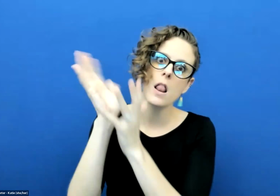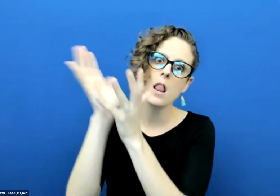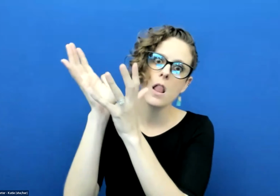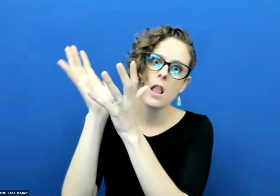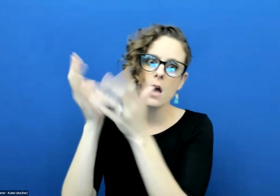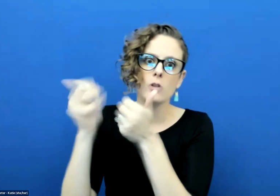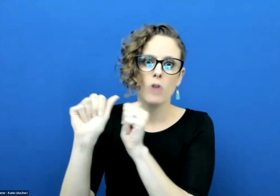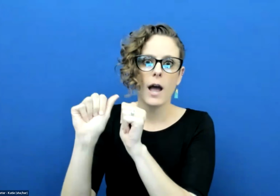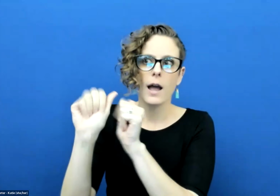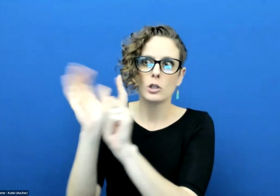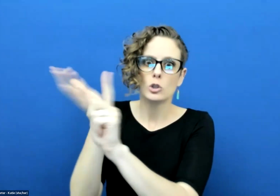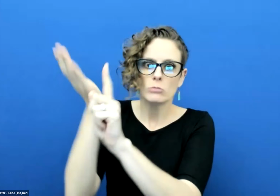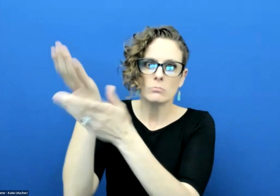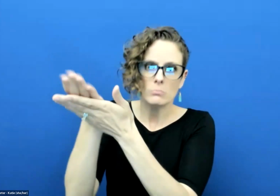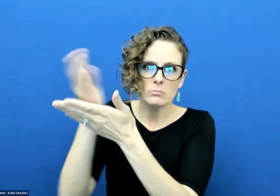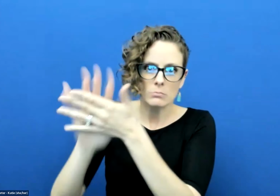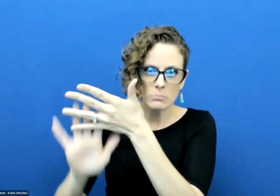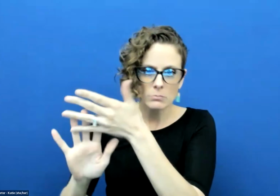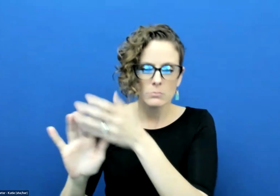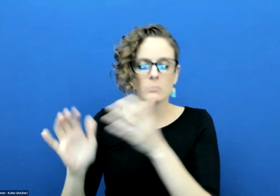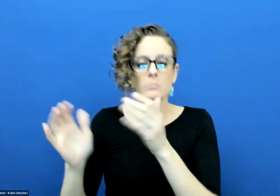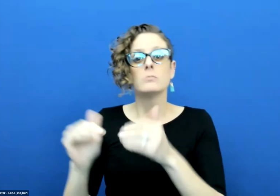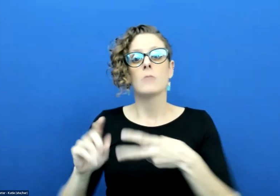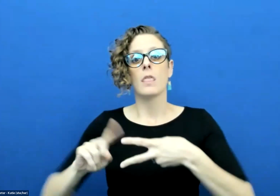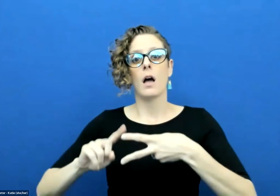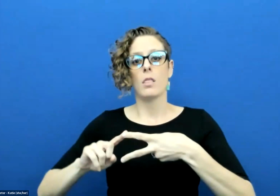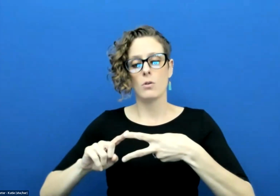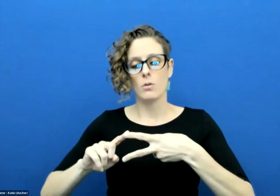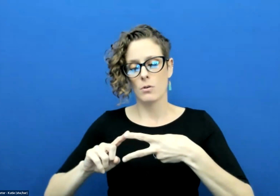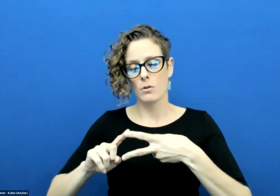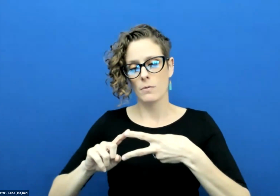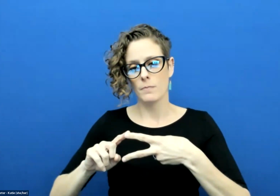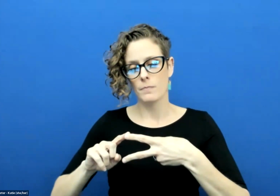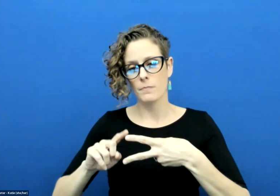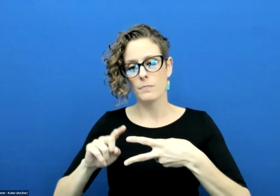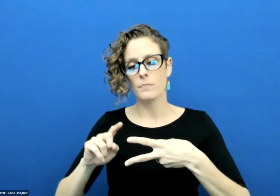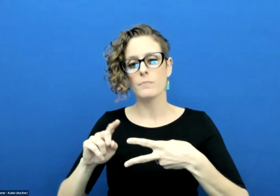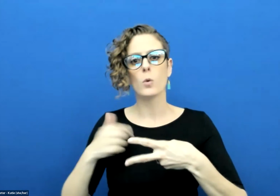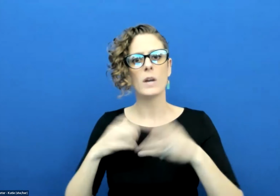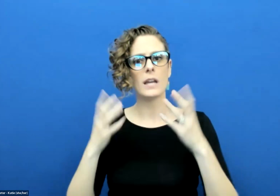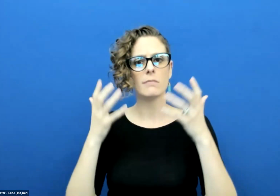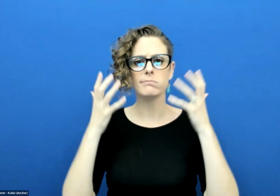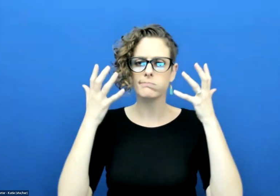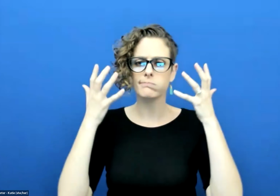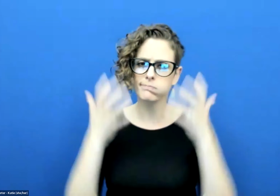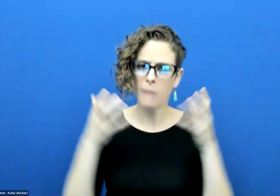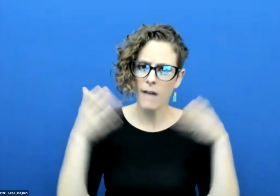cause uh and the the other answer the question we we focus heavily on the north northern California